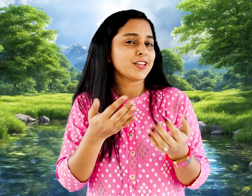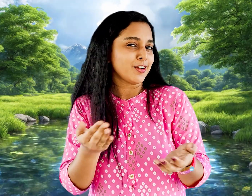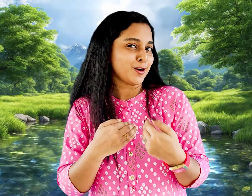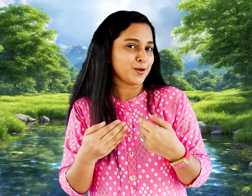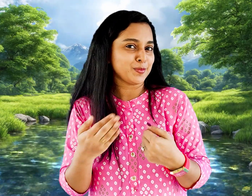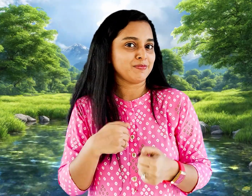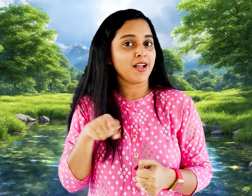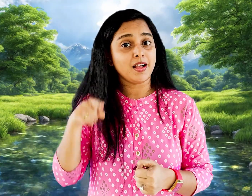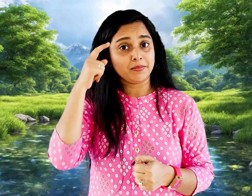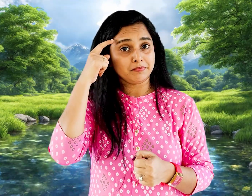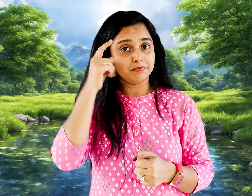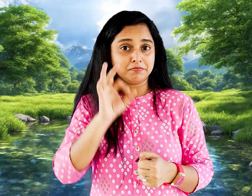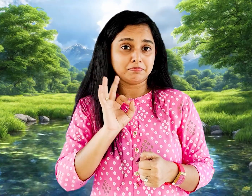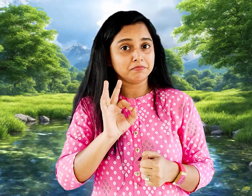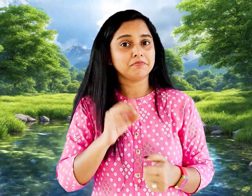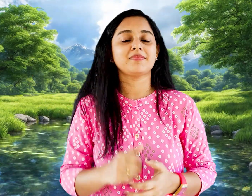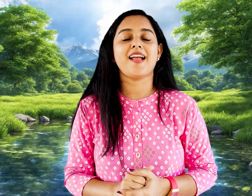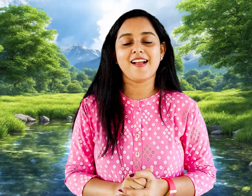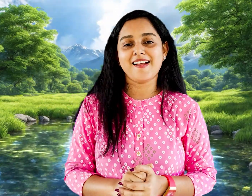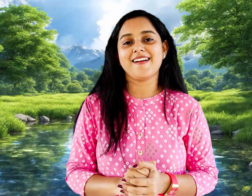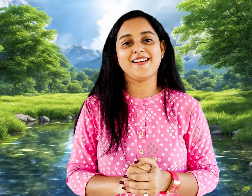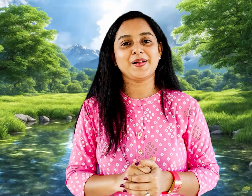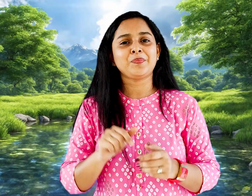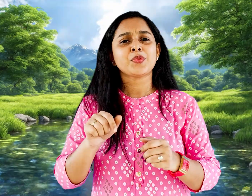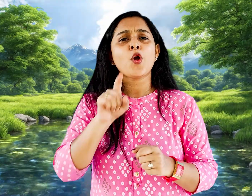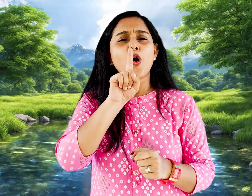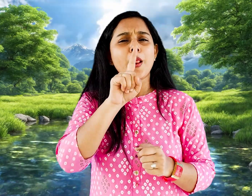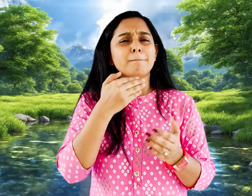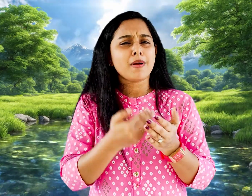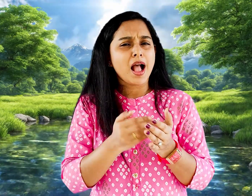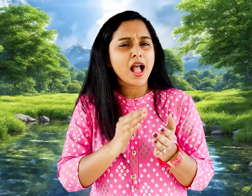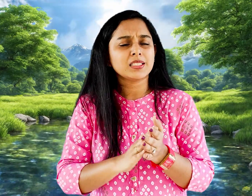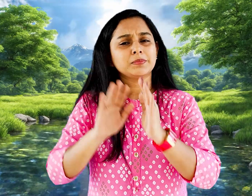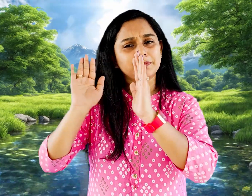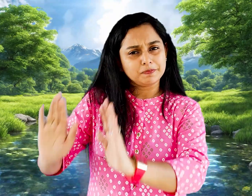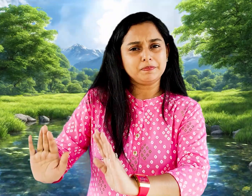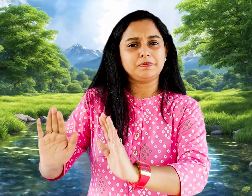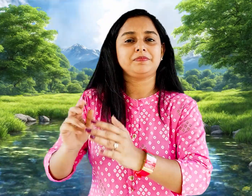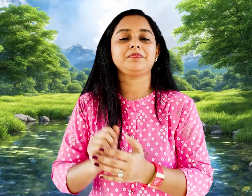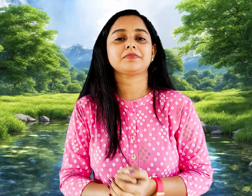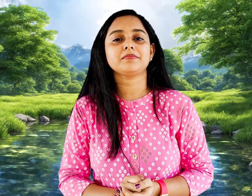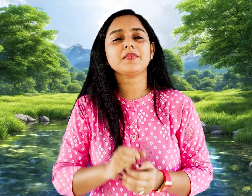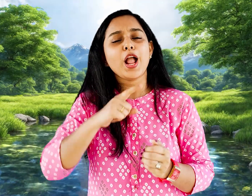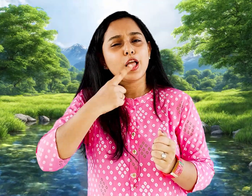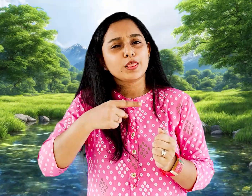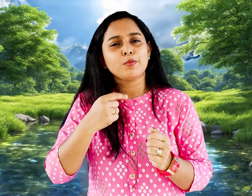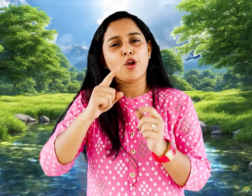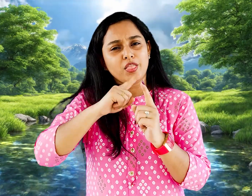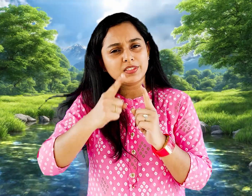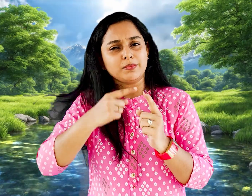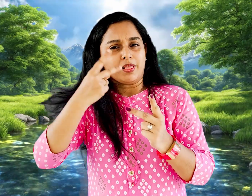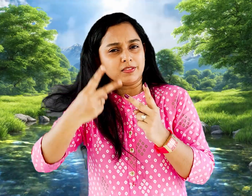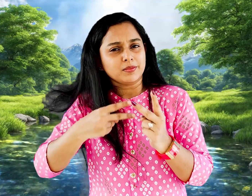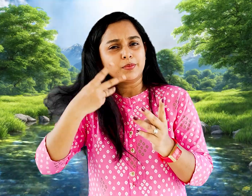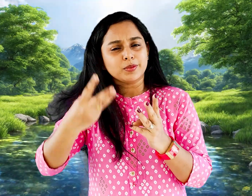The other birds, curious and amused, approached the lone bird and inquired, "Why do you not feast with us? Why sit there so sadly?"